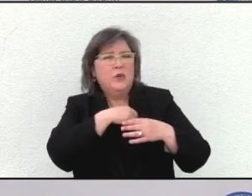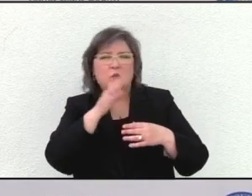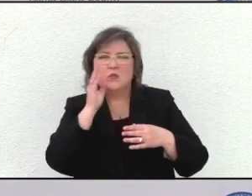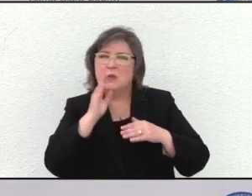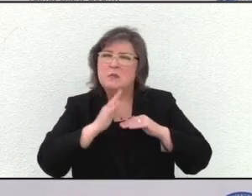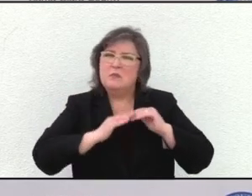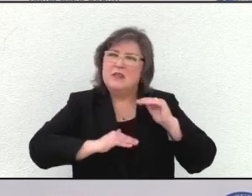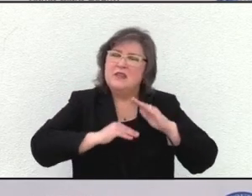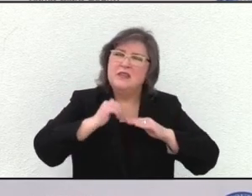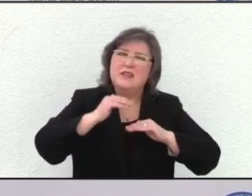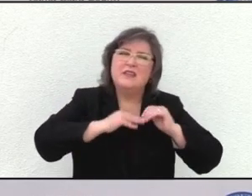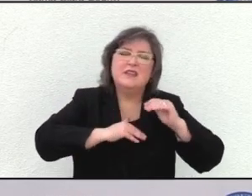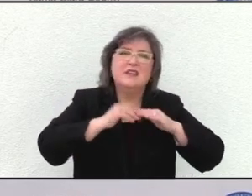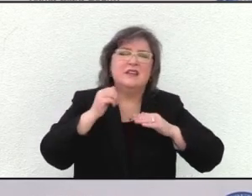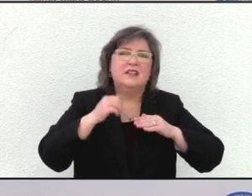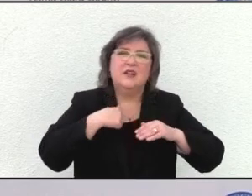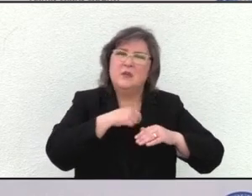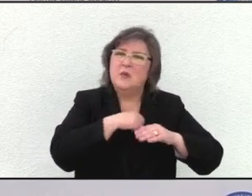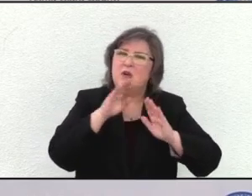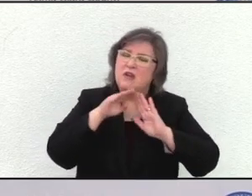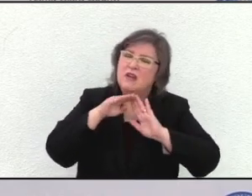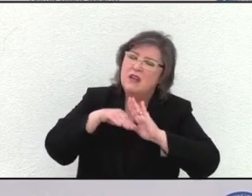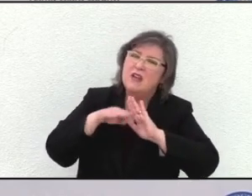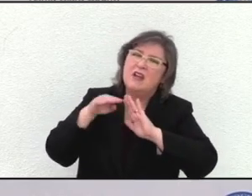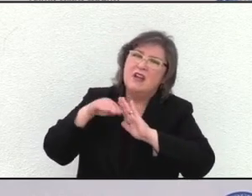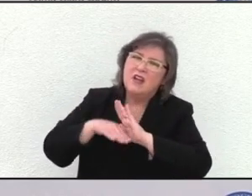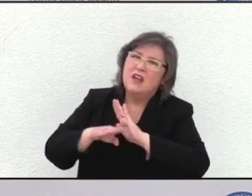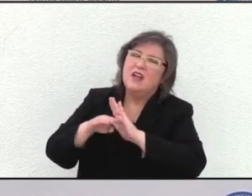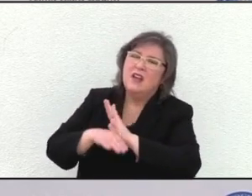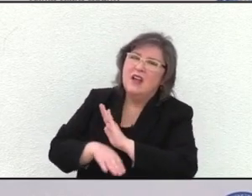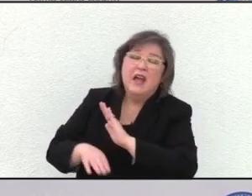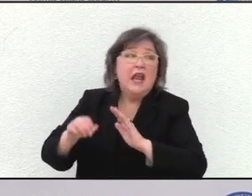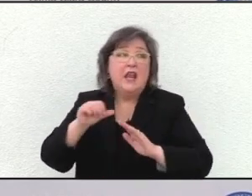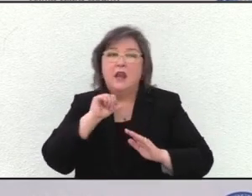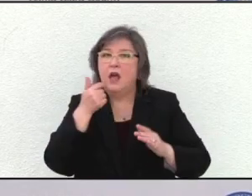in a place like what happened after Thanksgiving with a big surge in cases. So that's in all